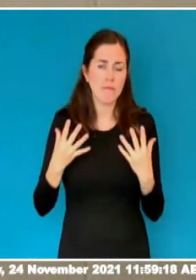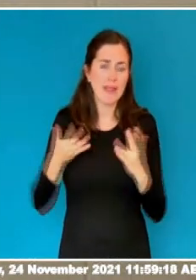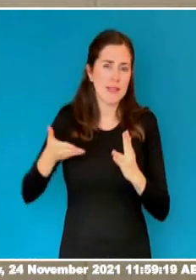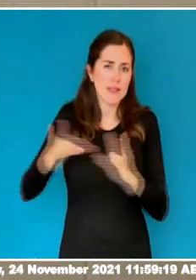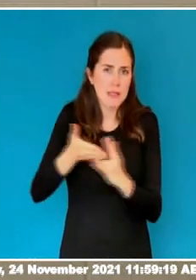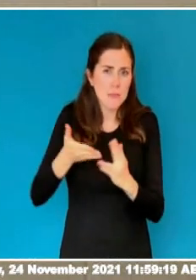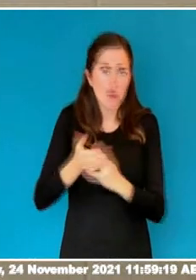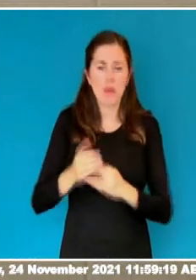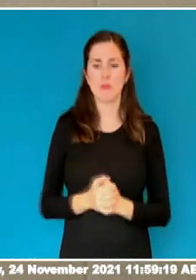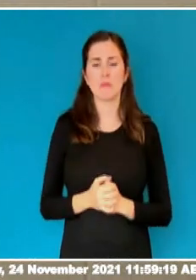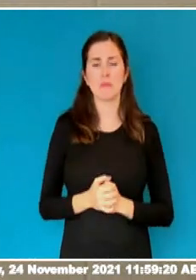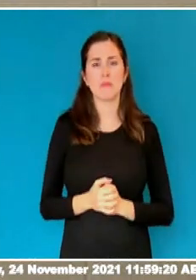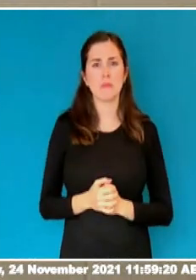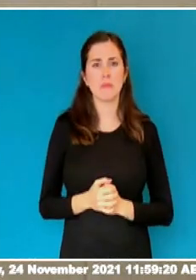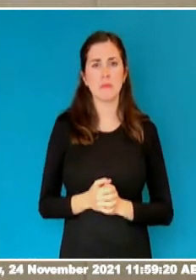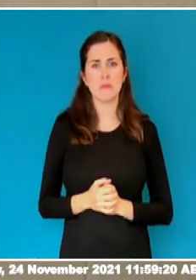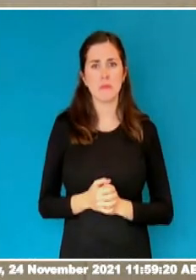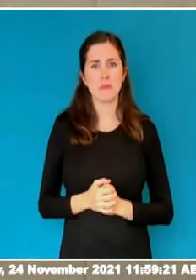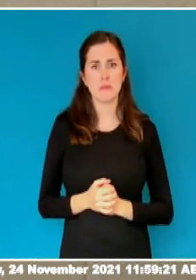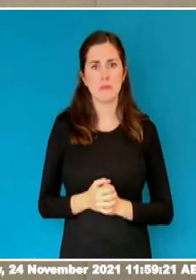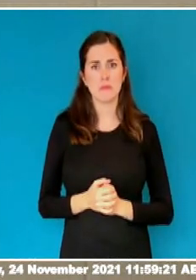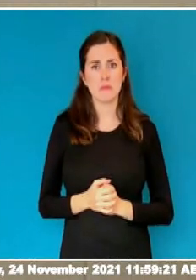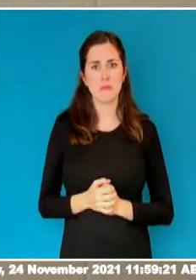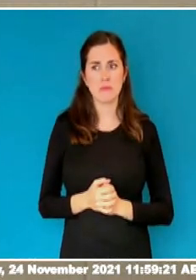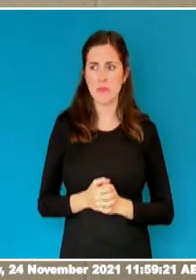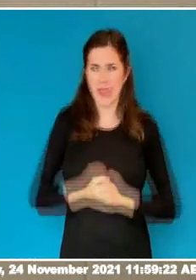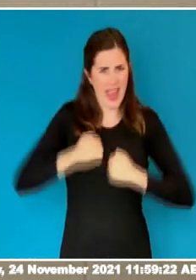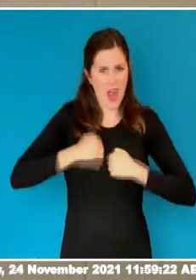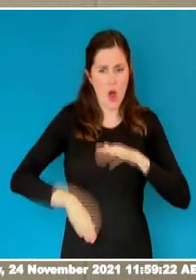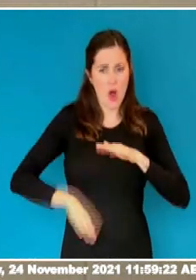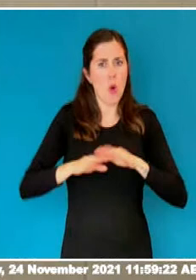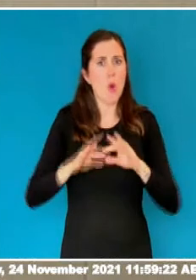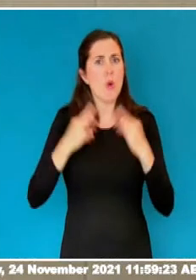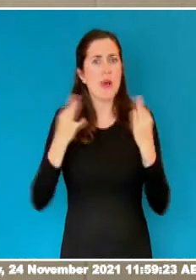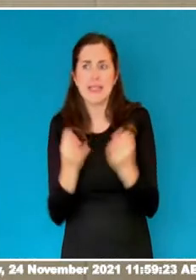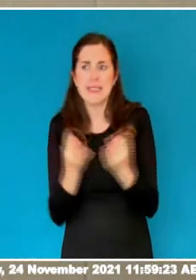asked but are provided in the way in which we set up the agency specifically.